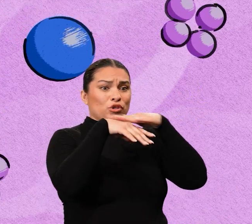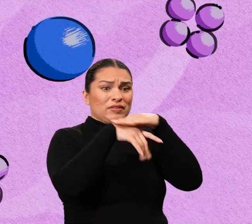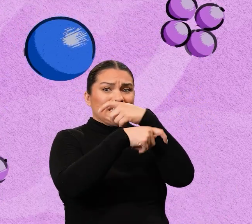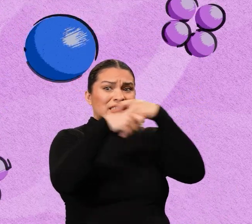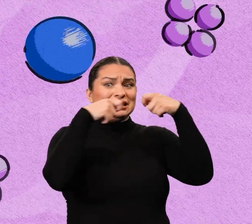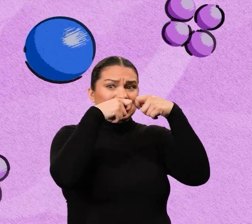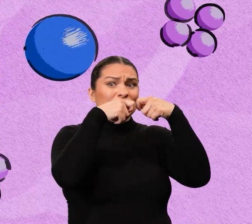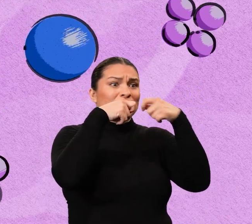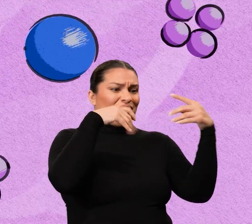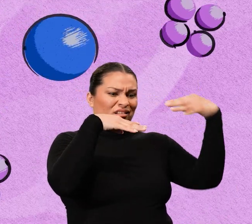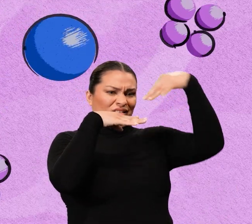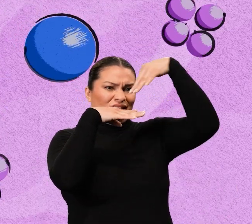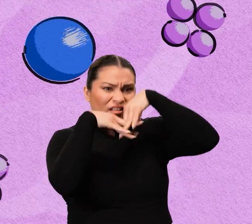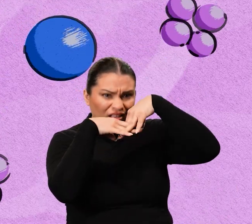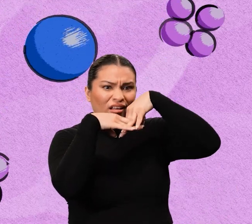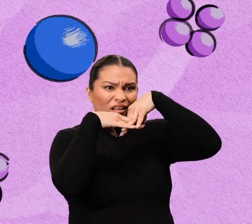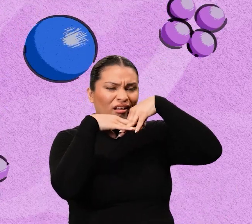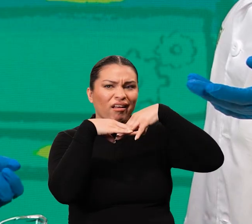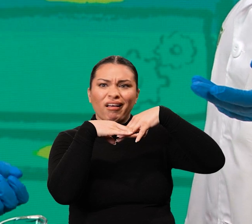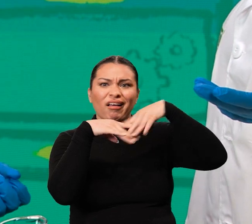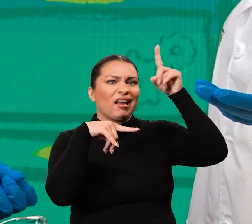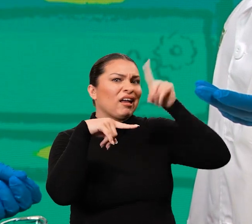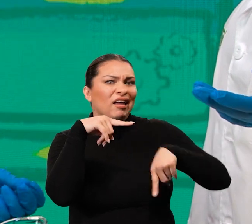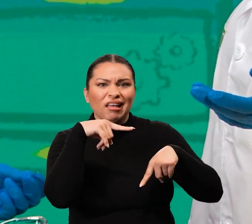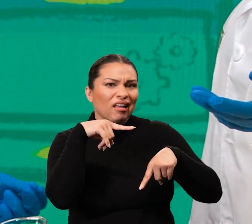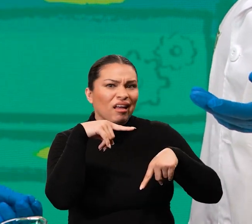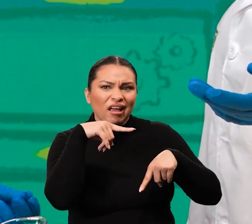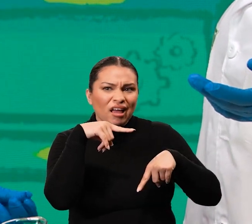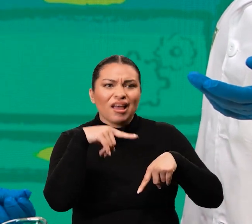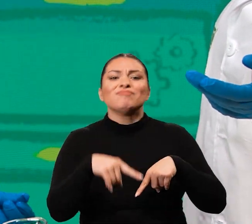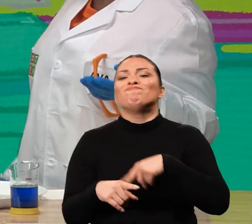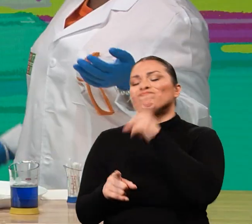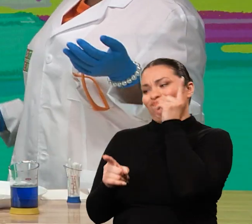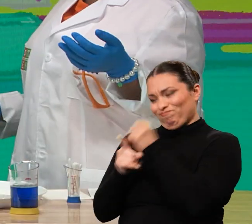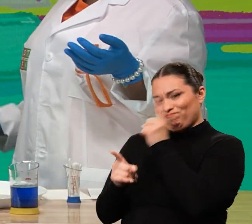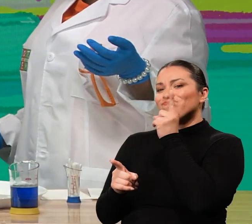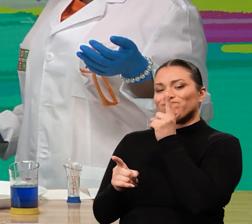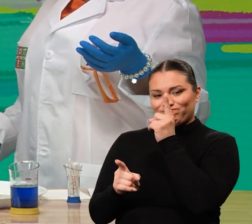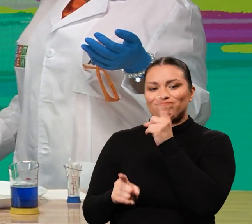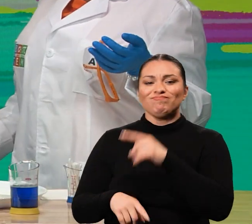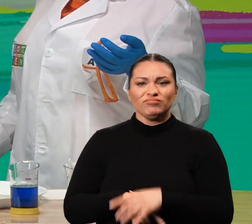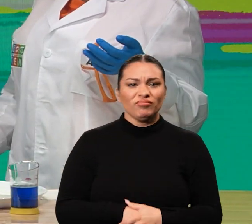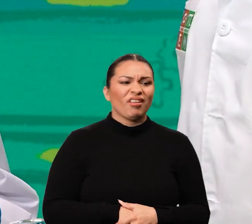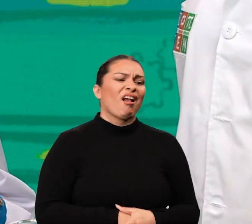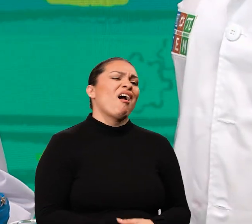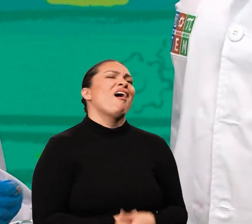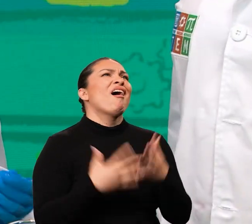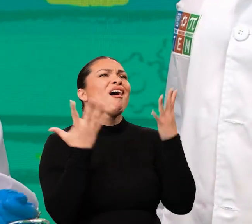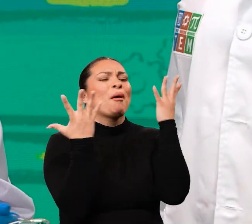I get it. If you couldn't break the surface tension, the colors couldn't mix. You're exactly right.